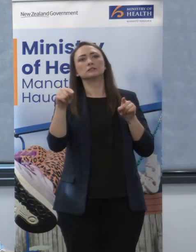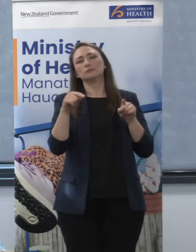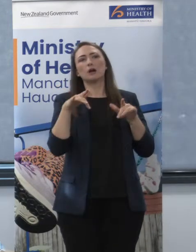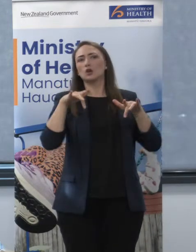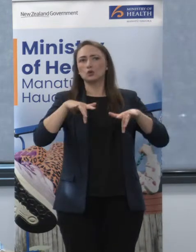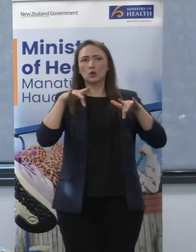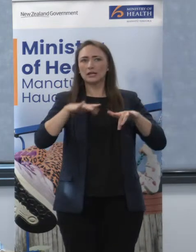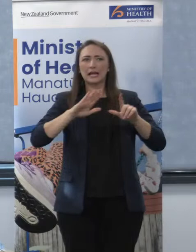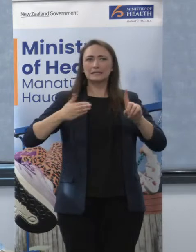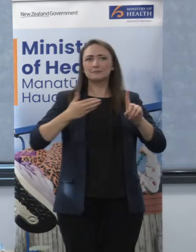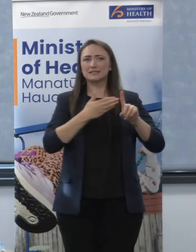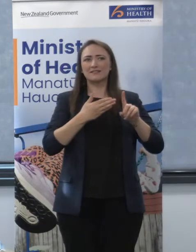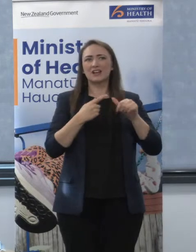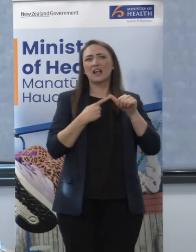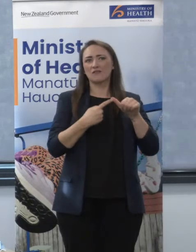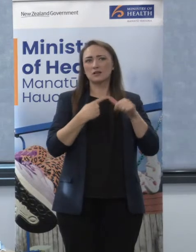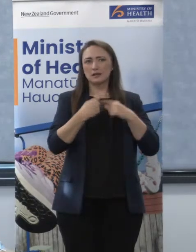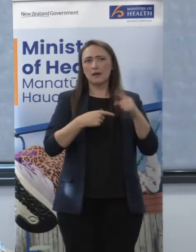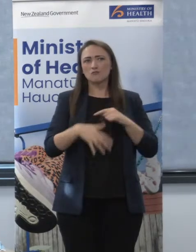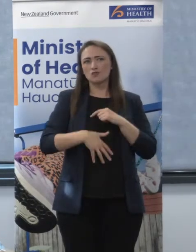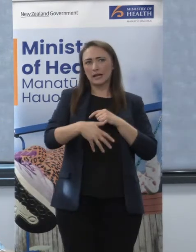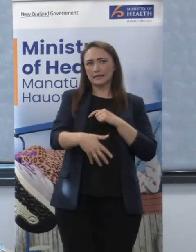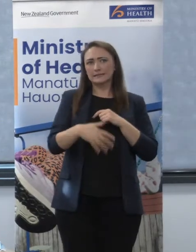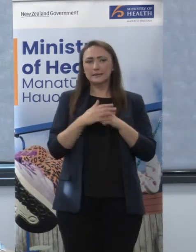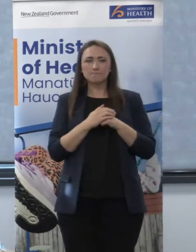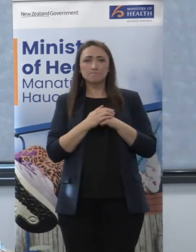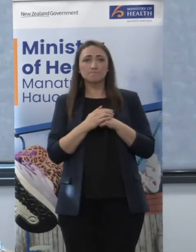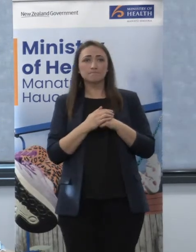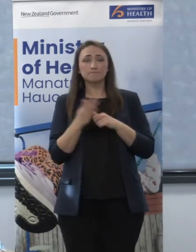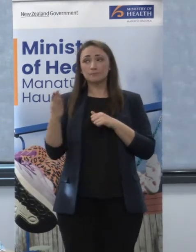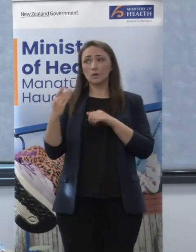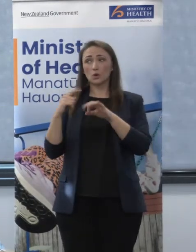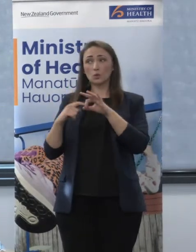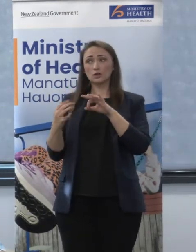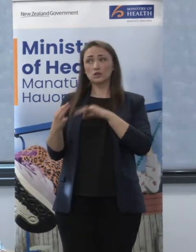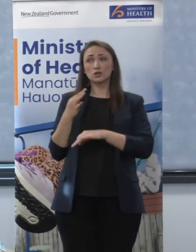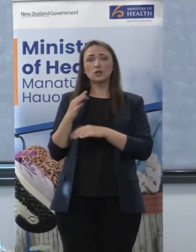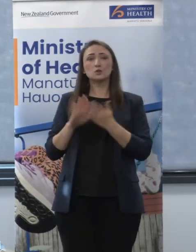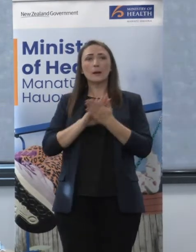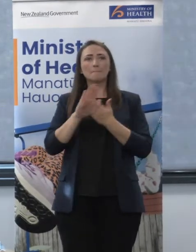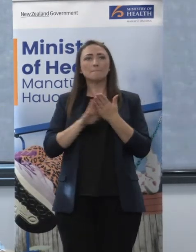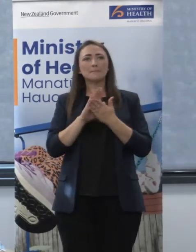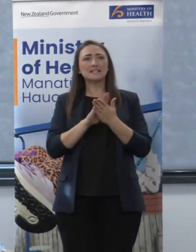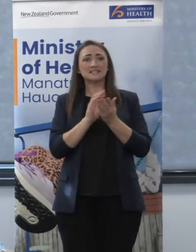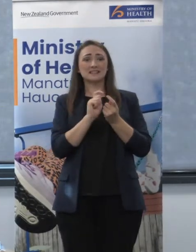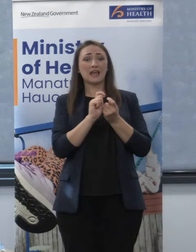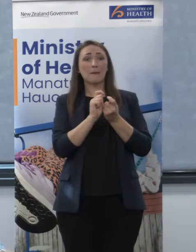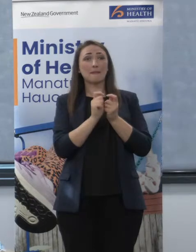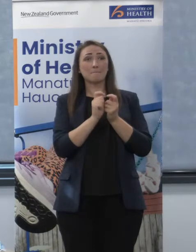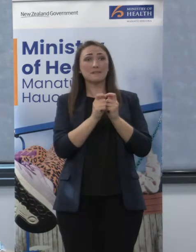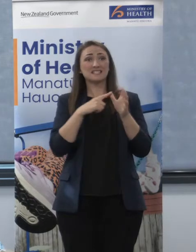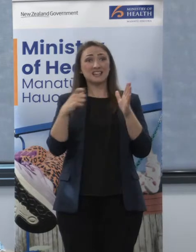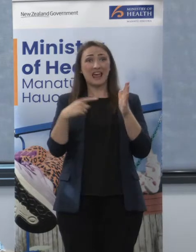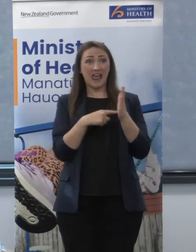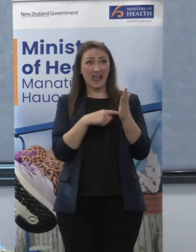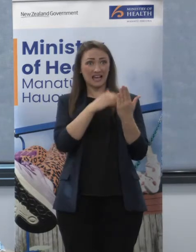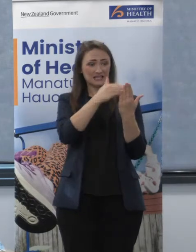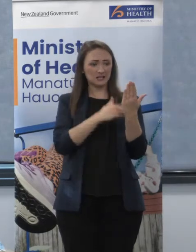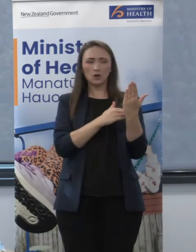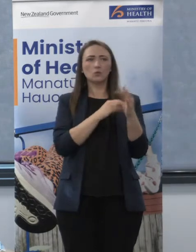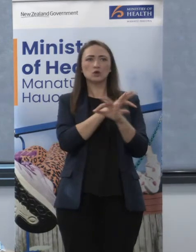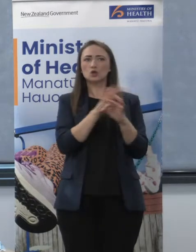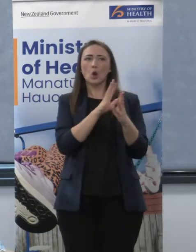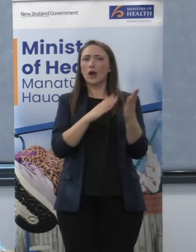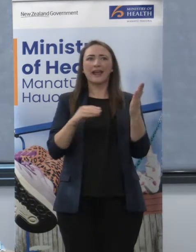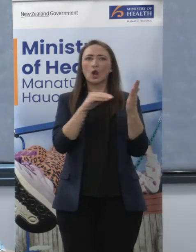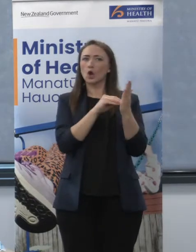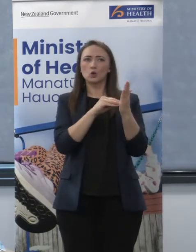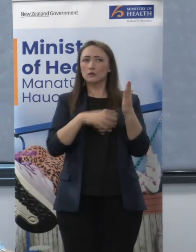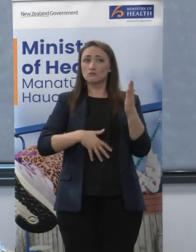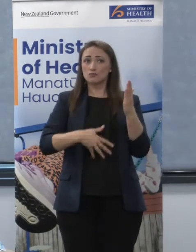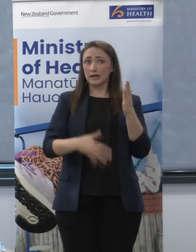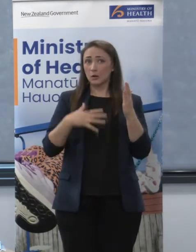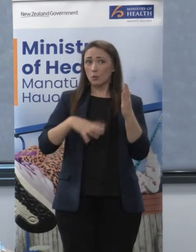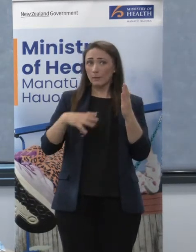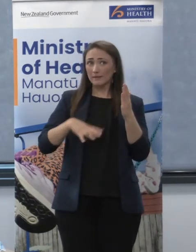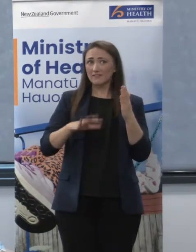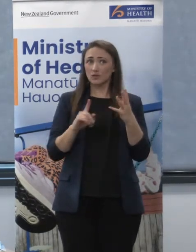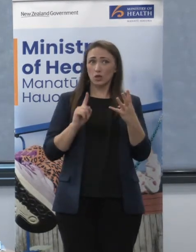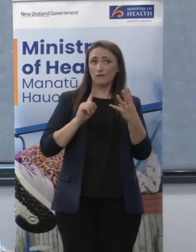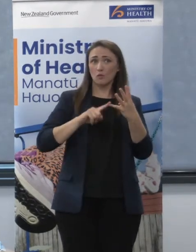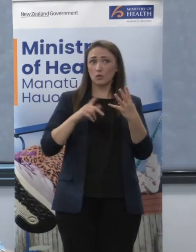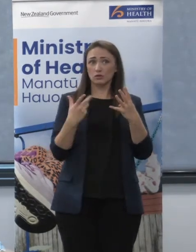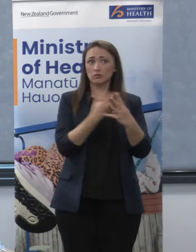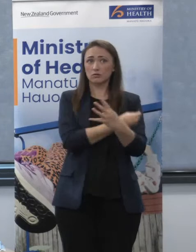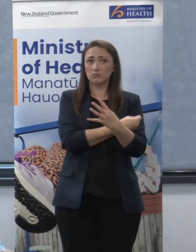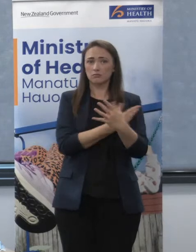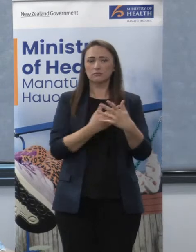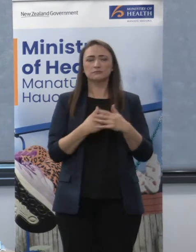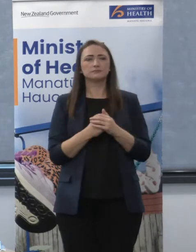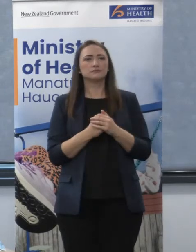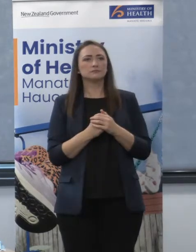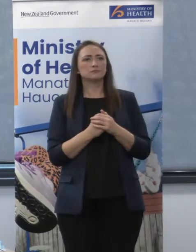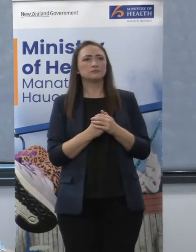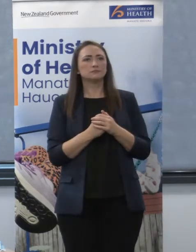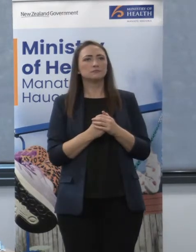But not at this stage.